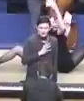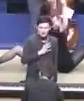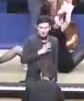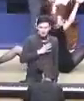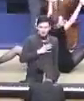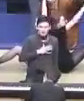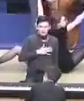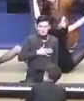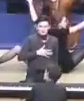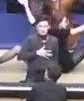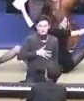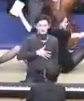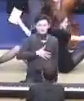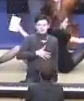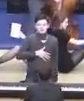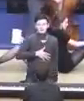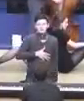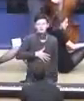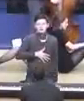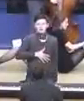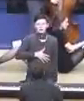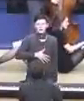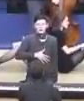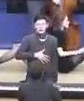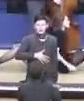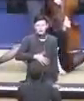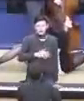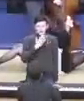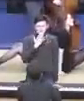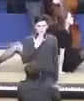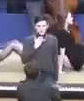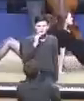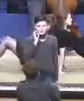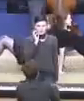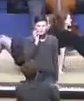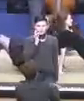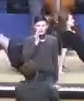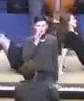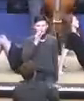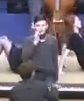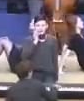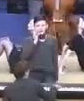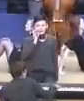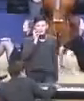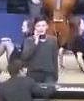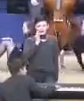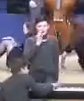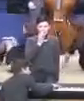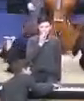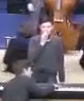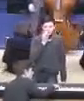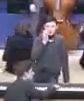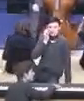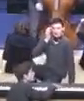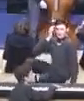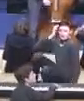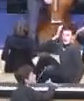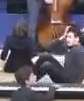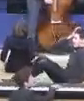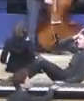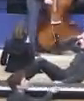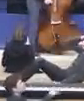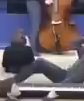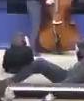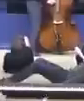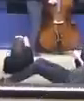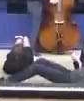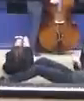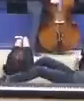Now lower down, where the figs lie...